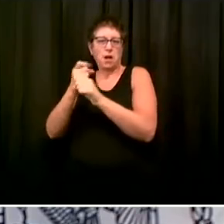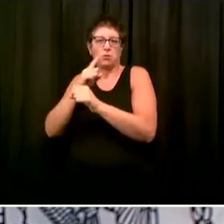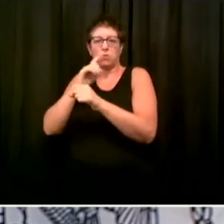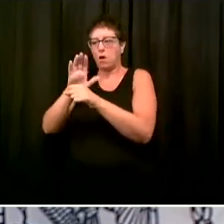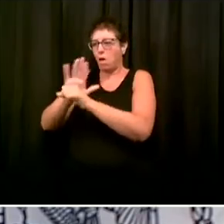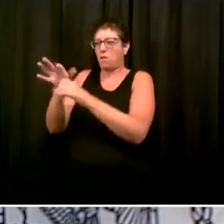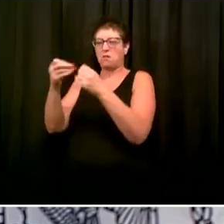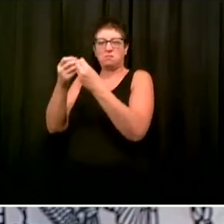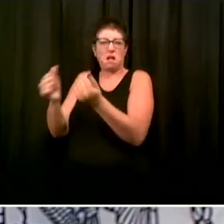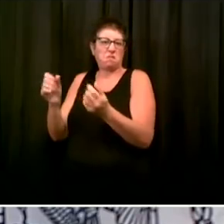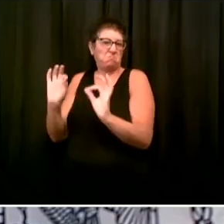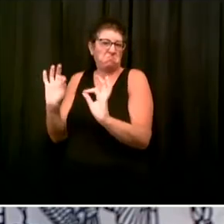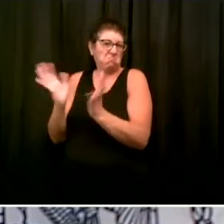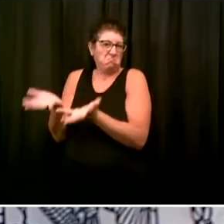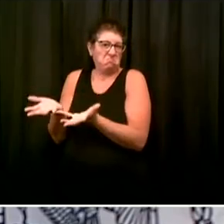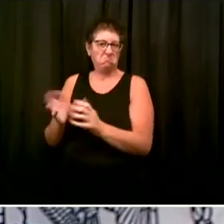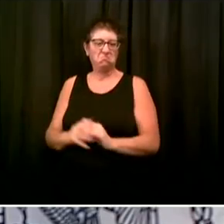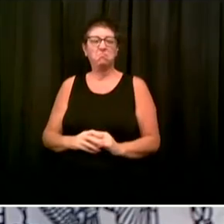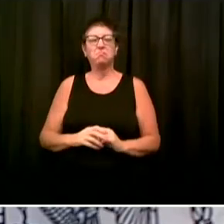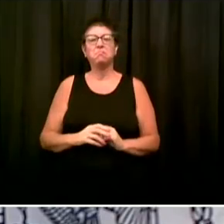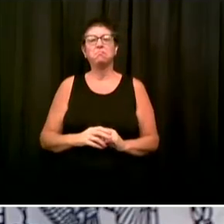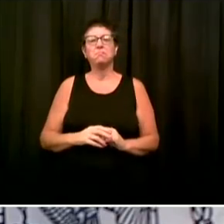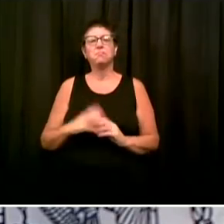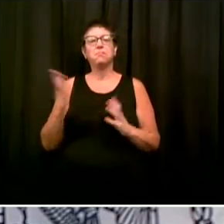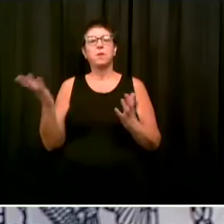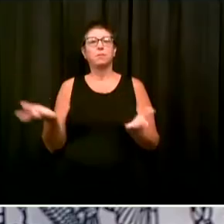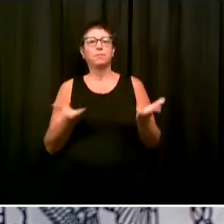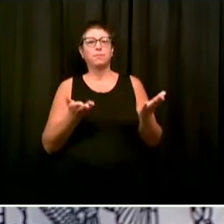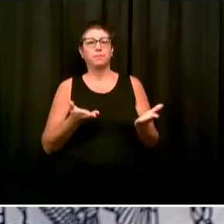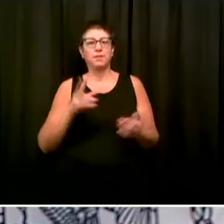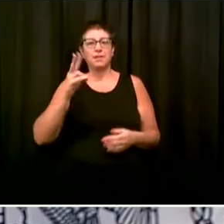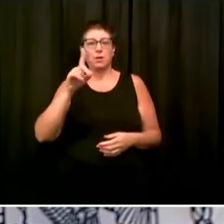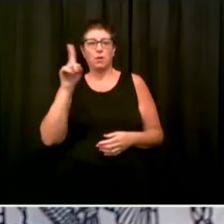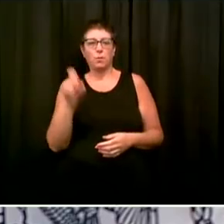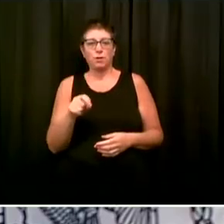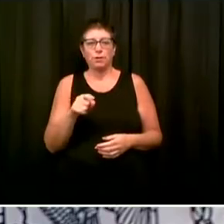THAT